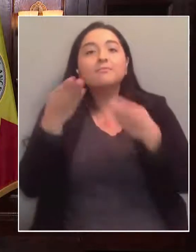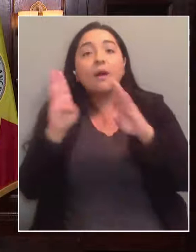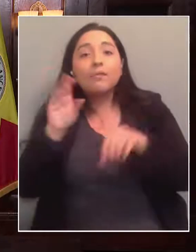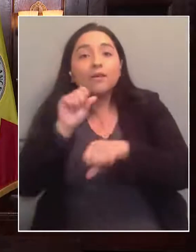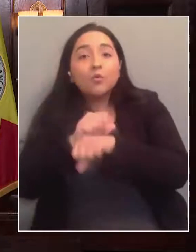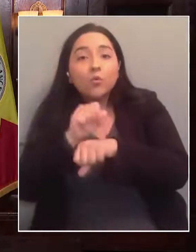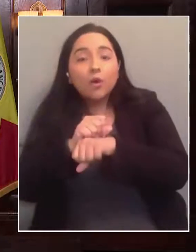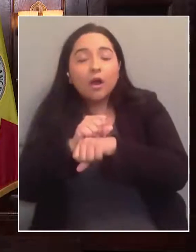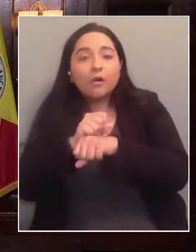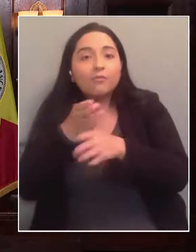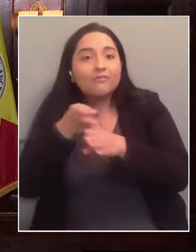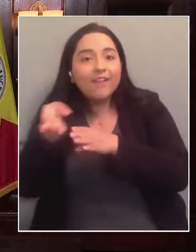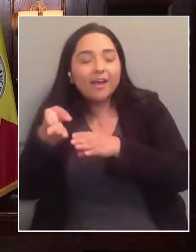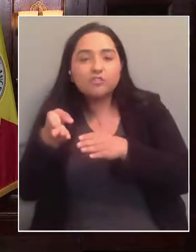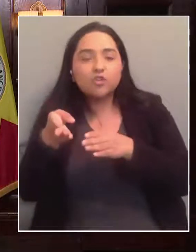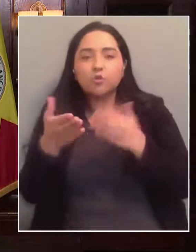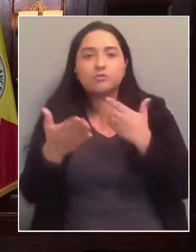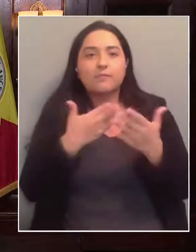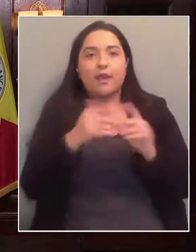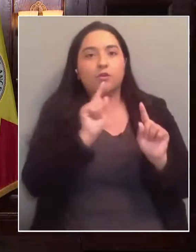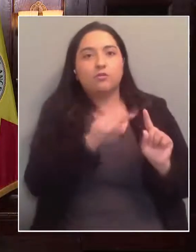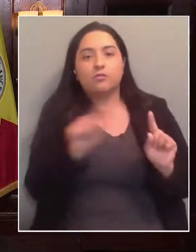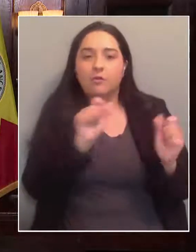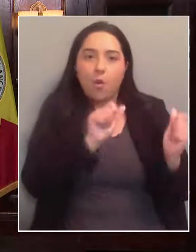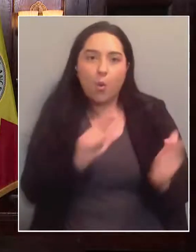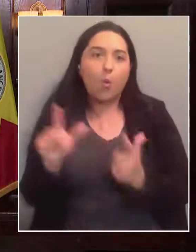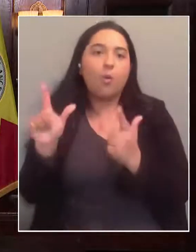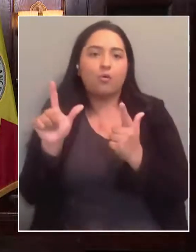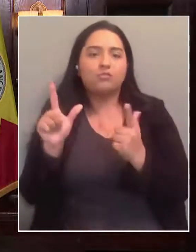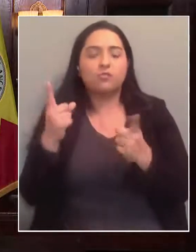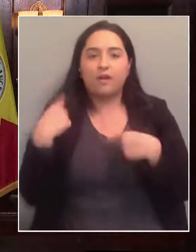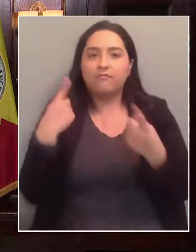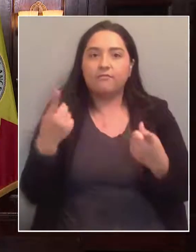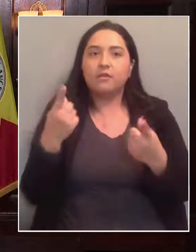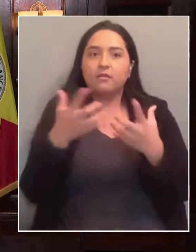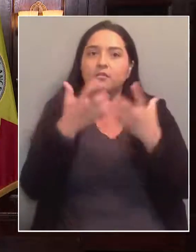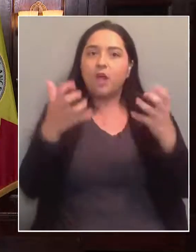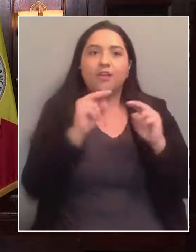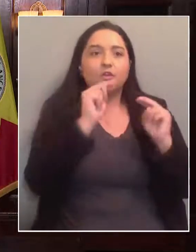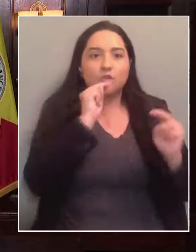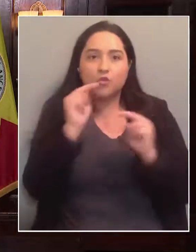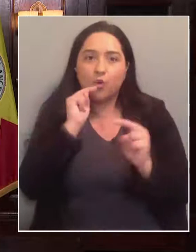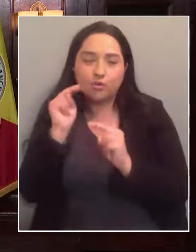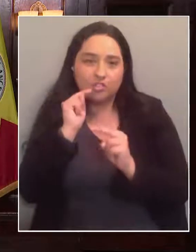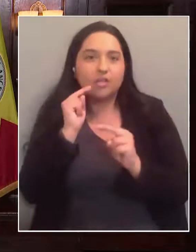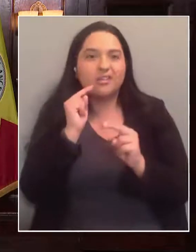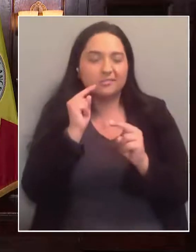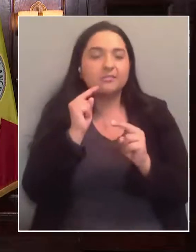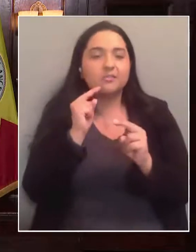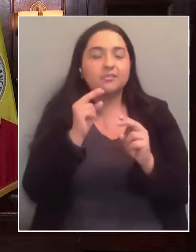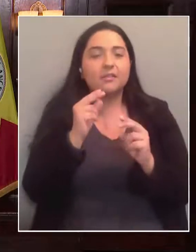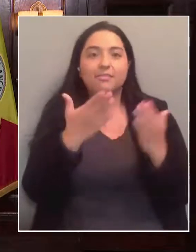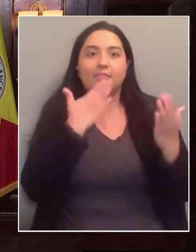I'VE GONE THROUGH A LOT OF NEGOTIATIONS IN MY TIME AND LET ME THANK THOSE UNION LEADERS